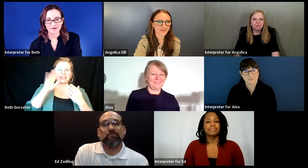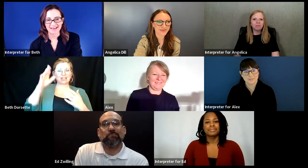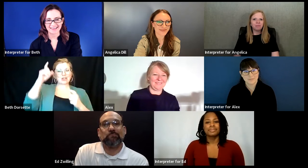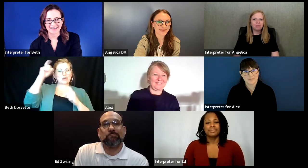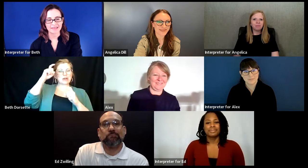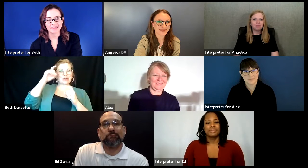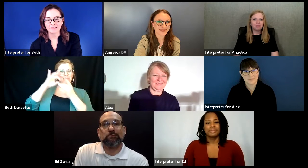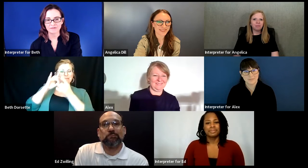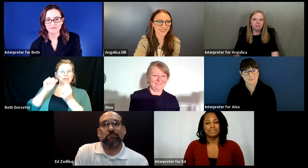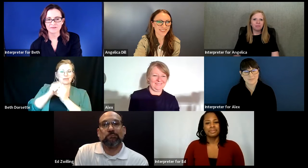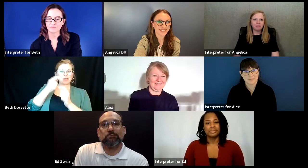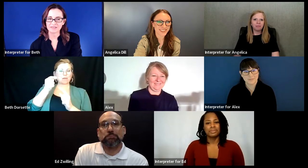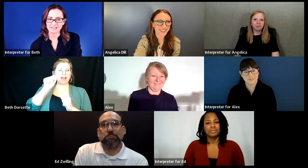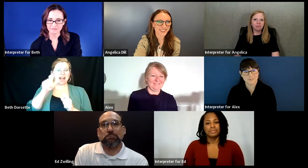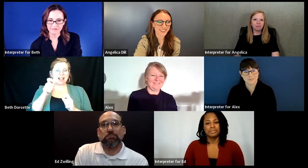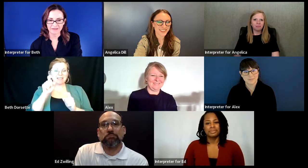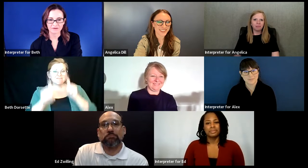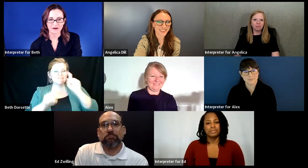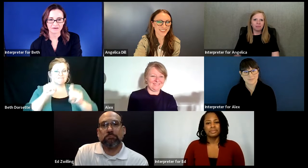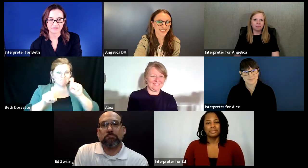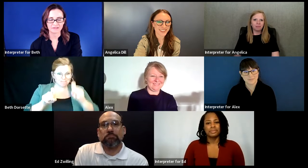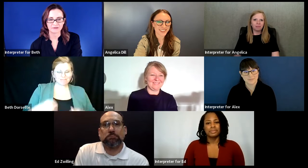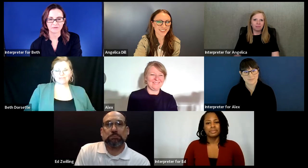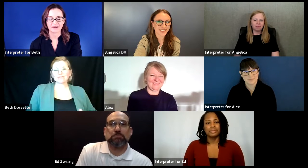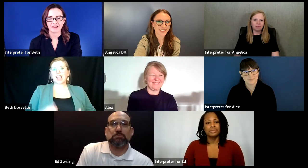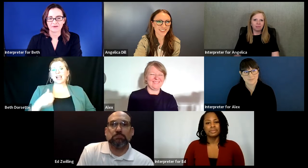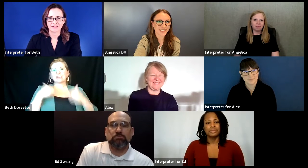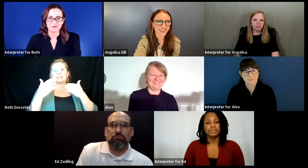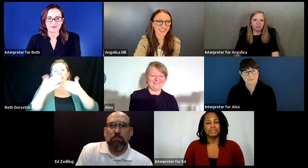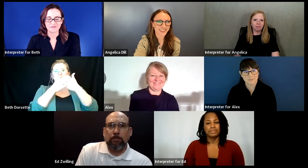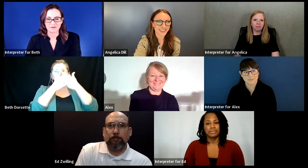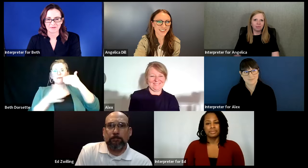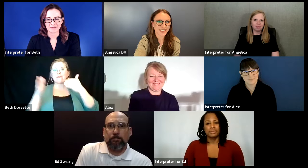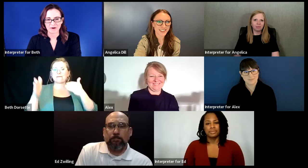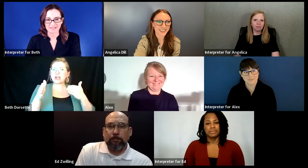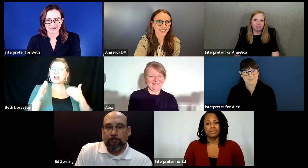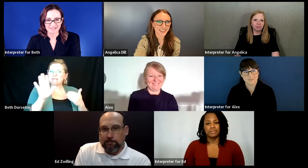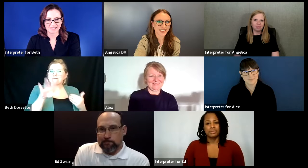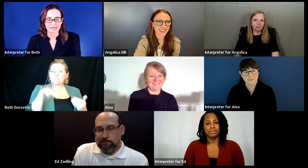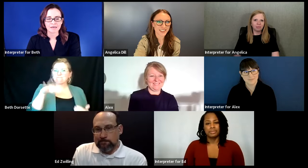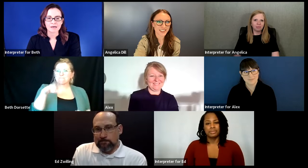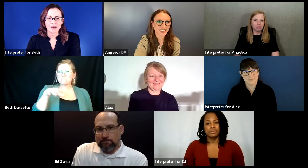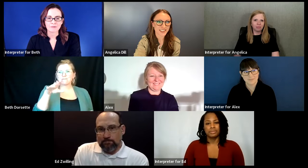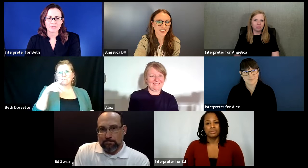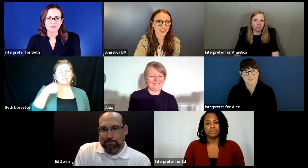Thank you for your wisdom in regards to how to get through the interview process.